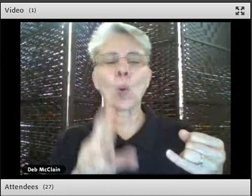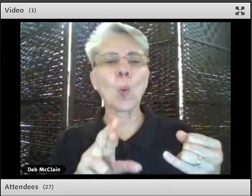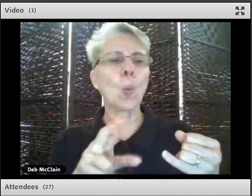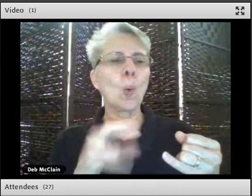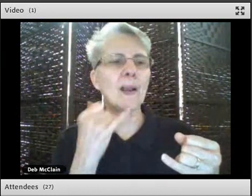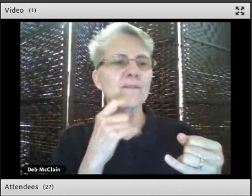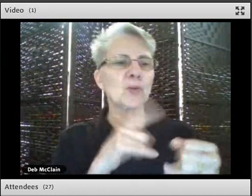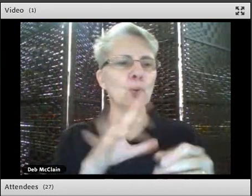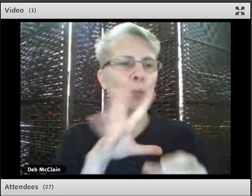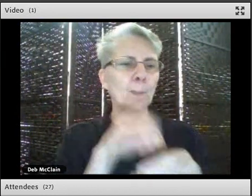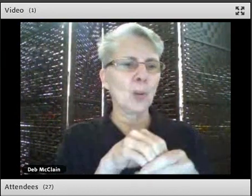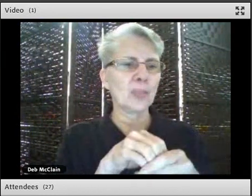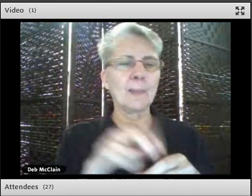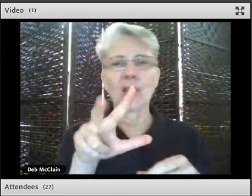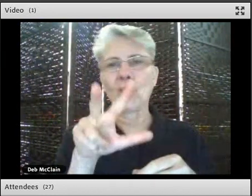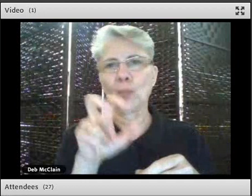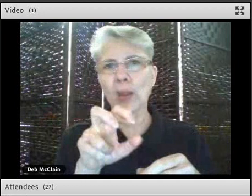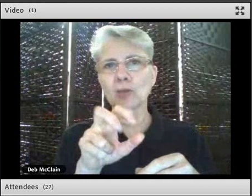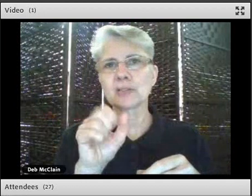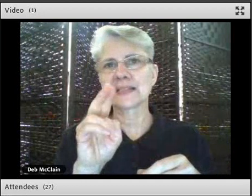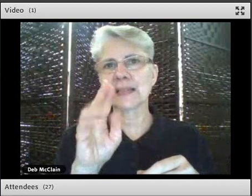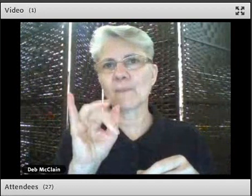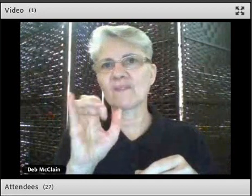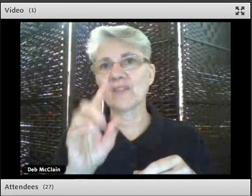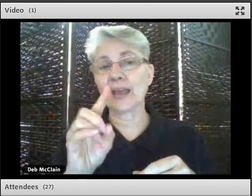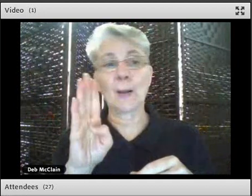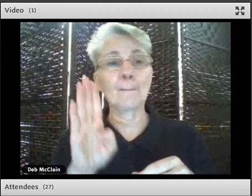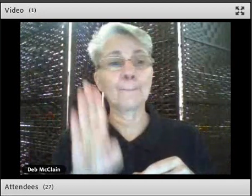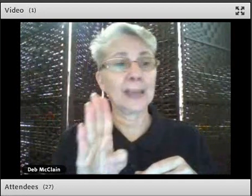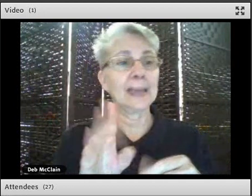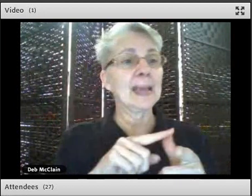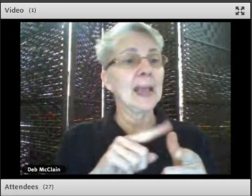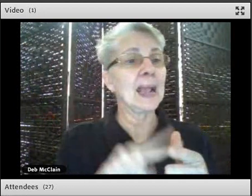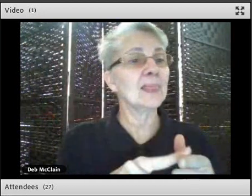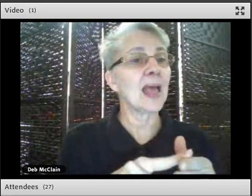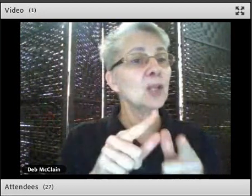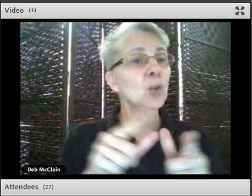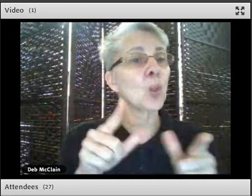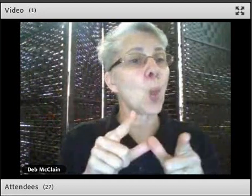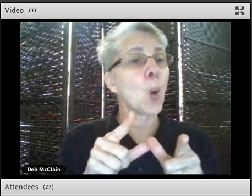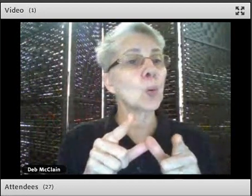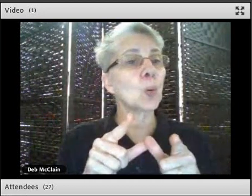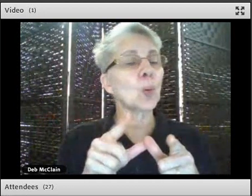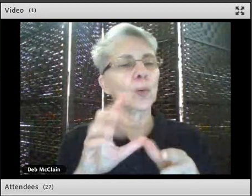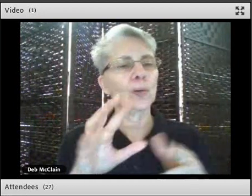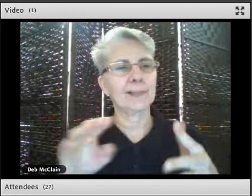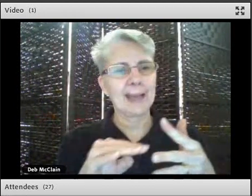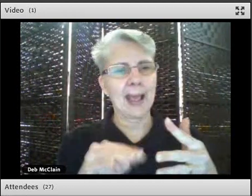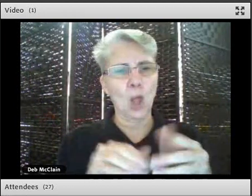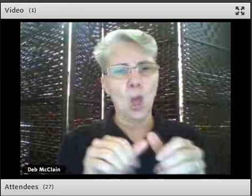We've got our performer here, we've got our technical credits here in the 508,